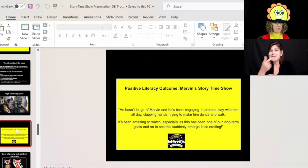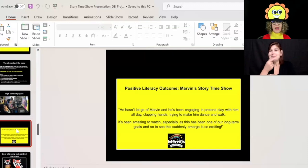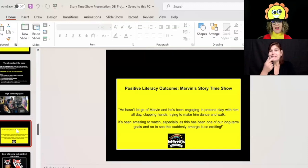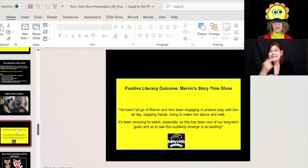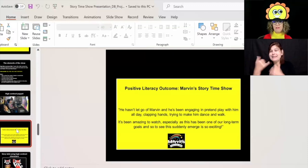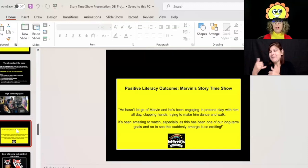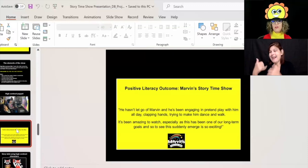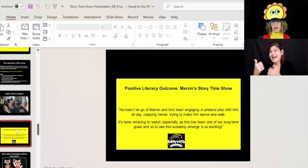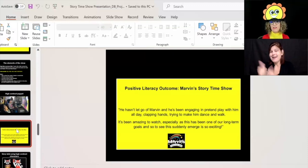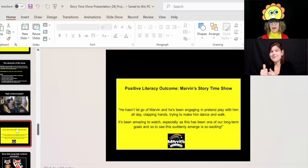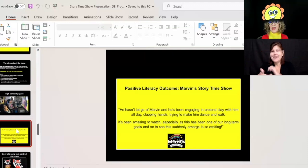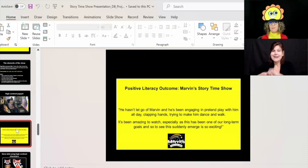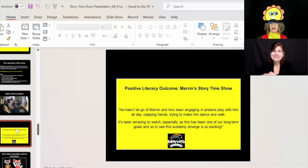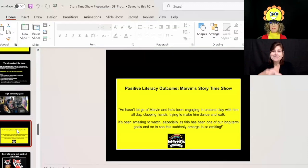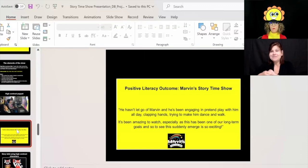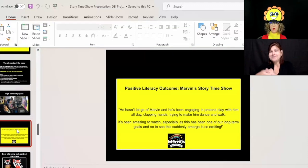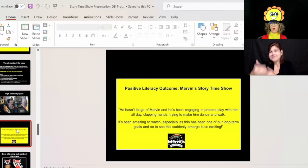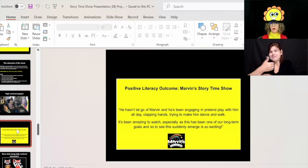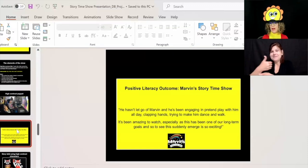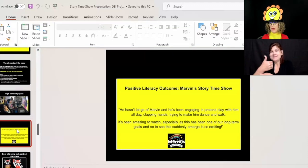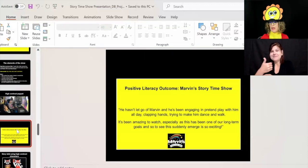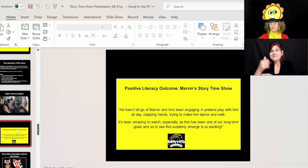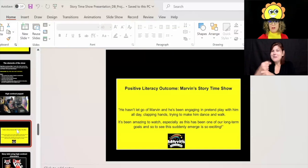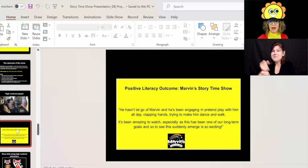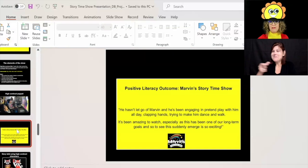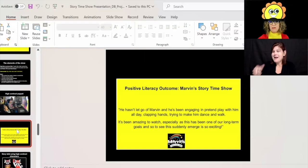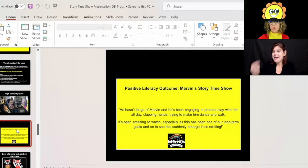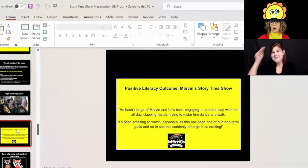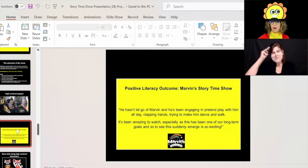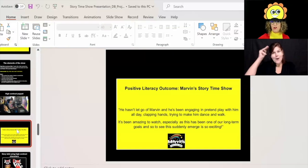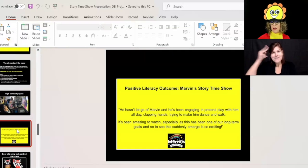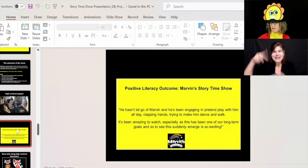clapping hands, trying to make him dance and walk. It's been amazing to watch,